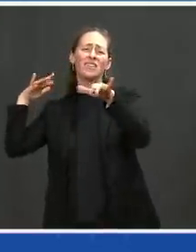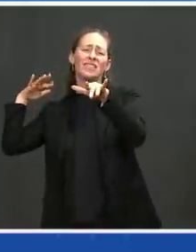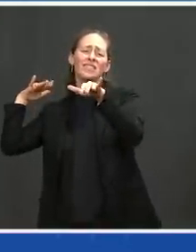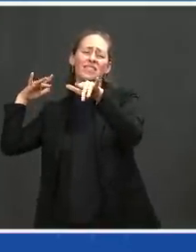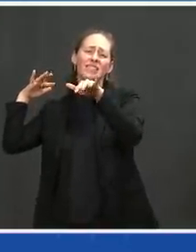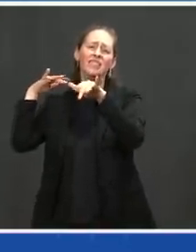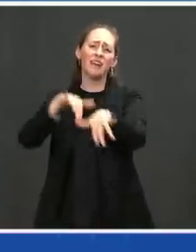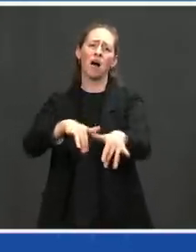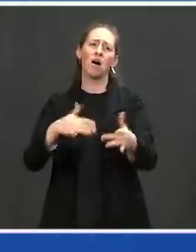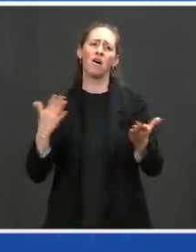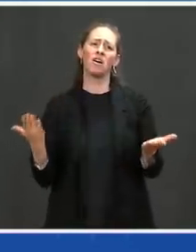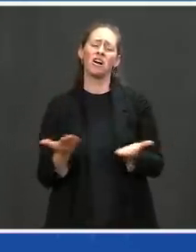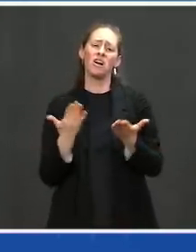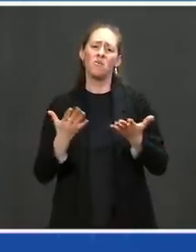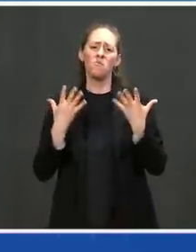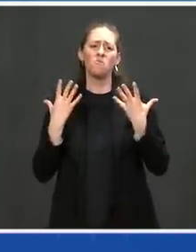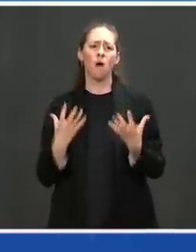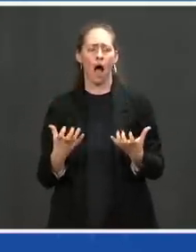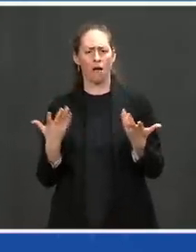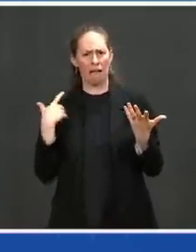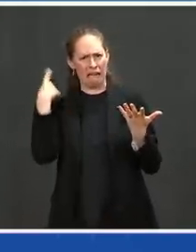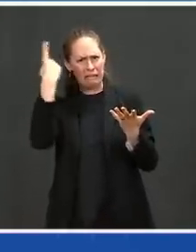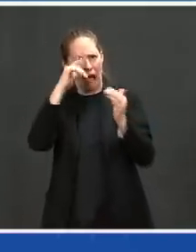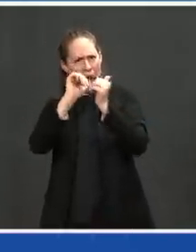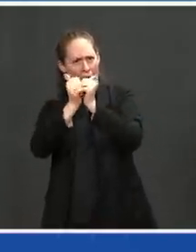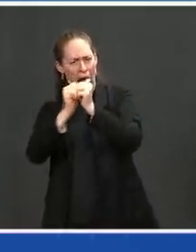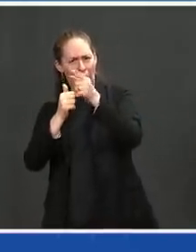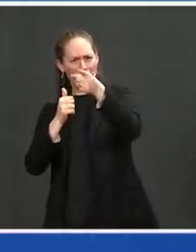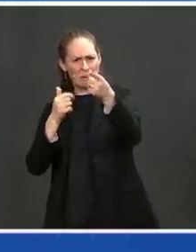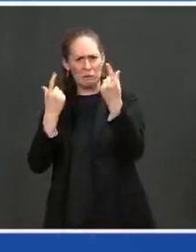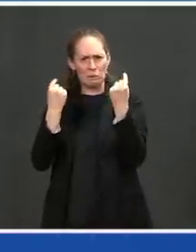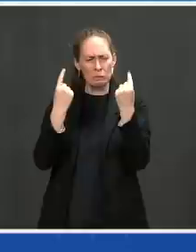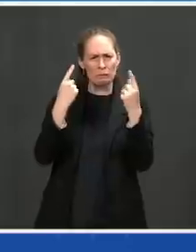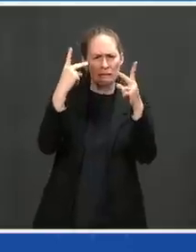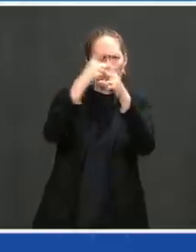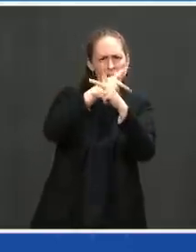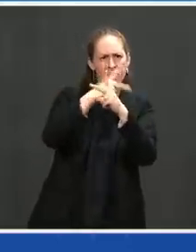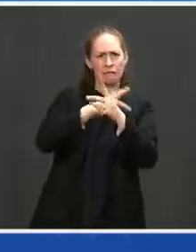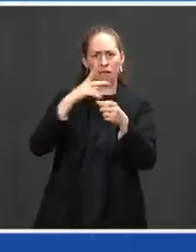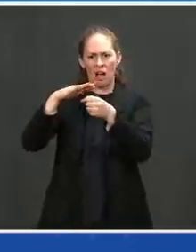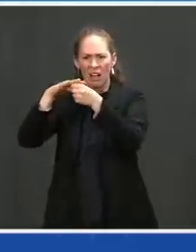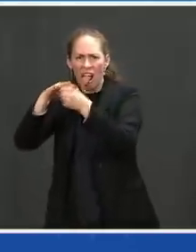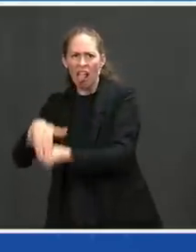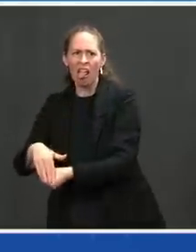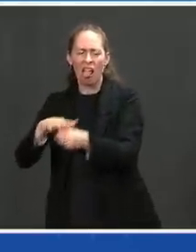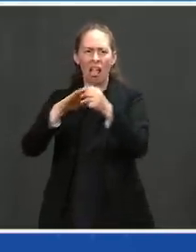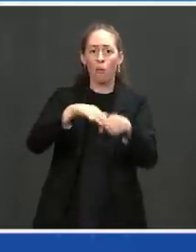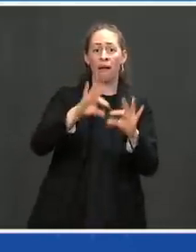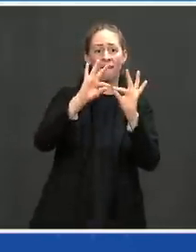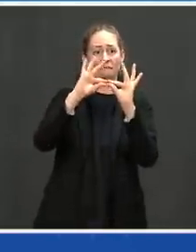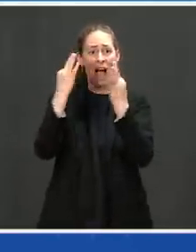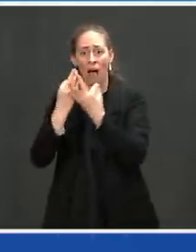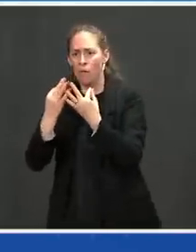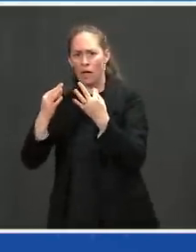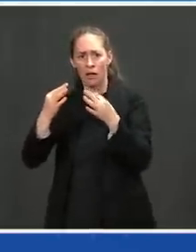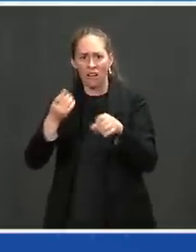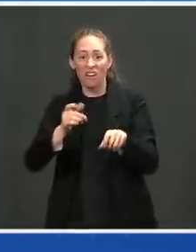And how are you choosing which families can stay and which can go, given the fact that even though, with Title 42, there are some families that are staying?